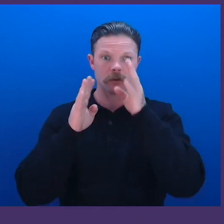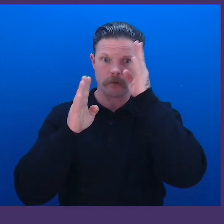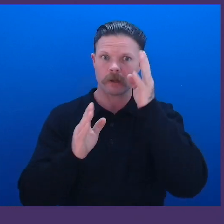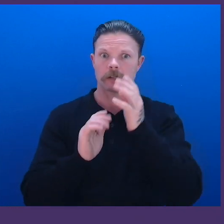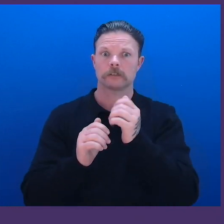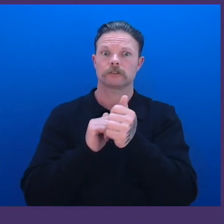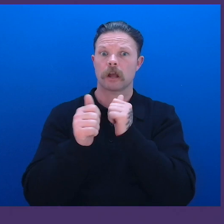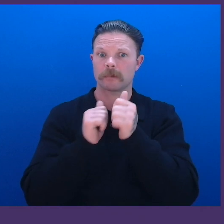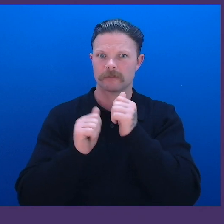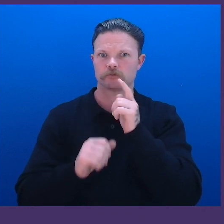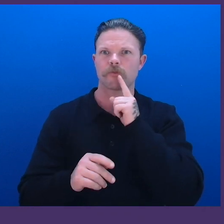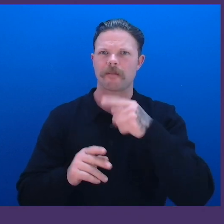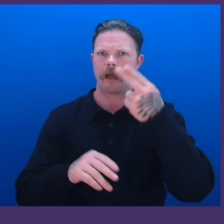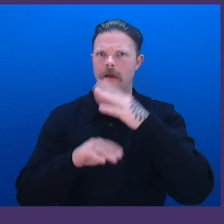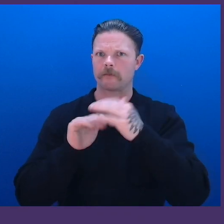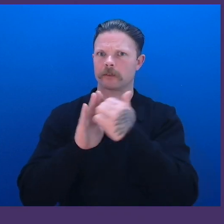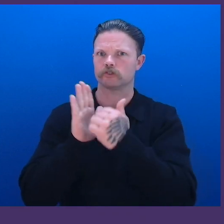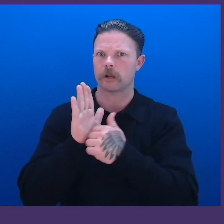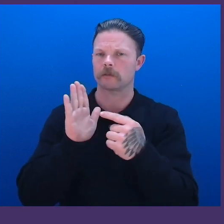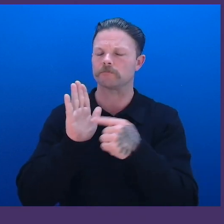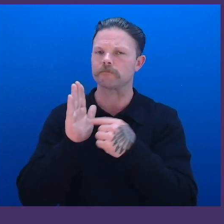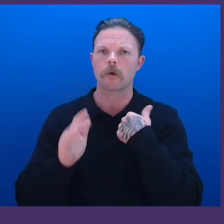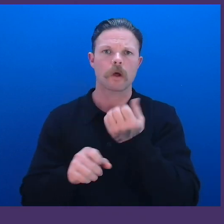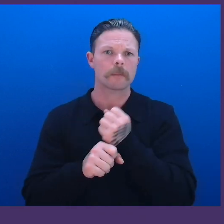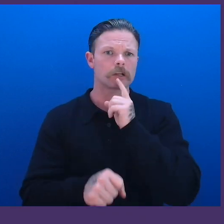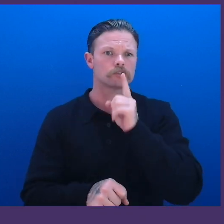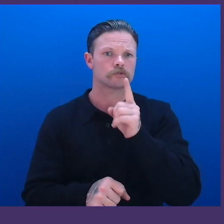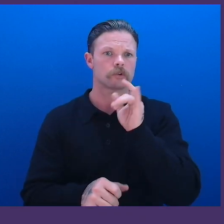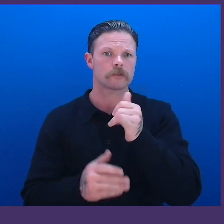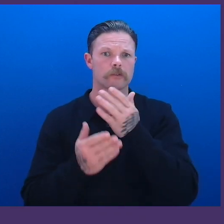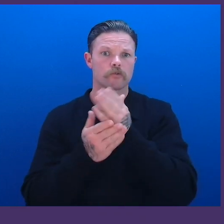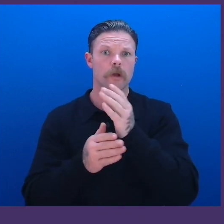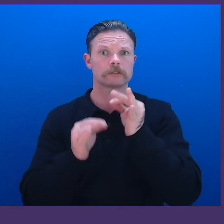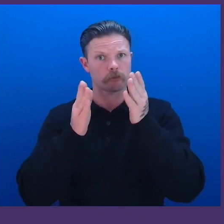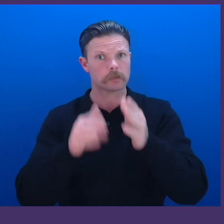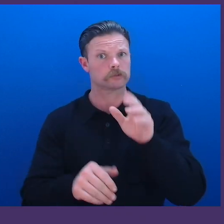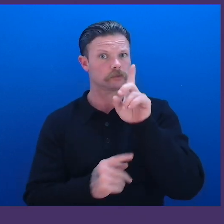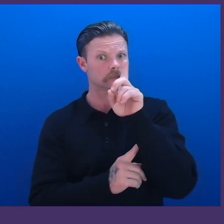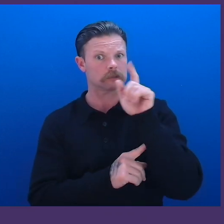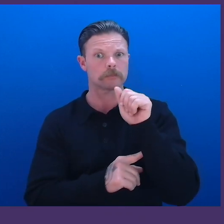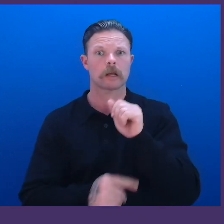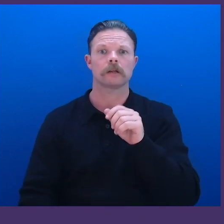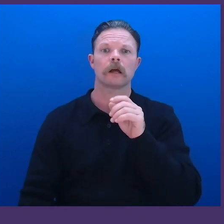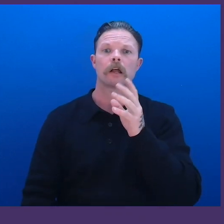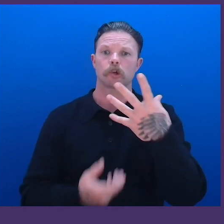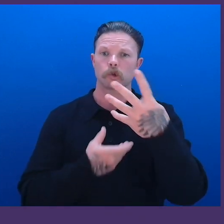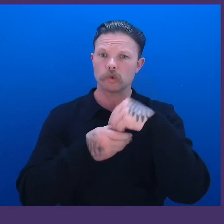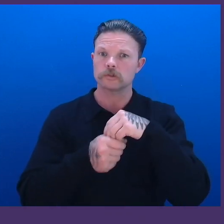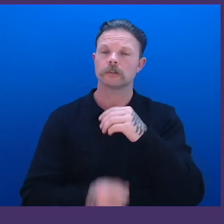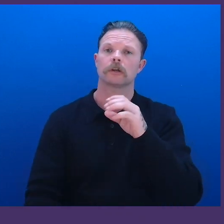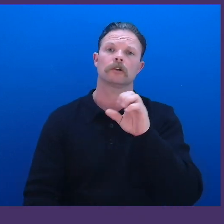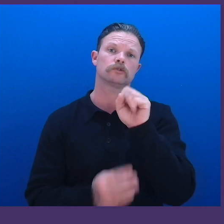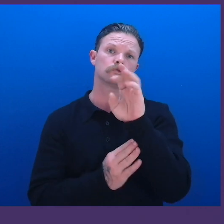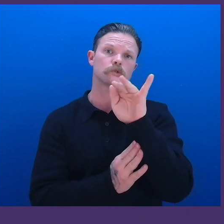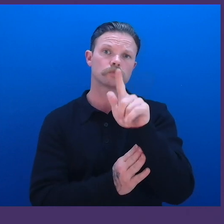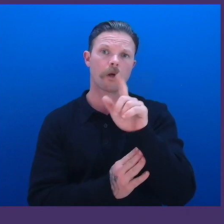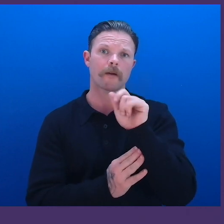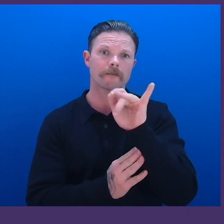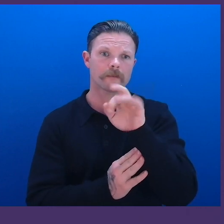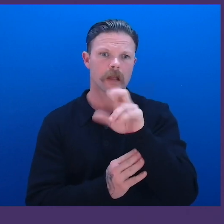to make sure that the rights of persons with disabilities, inclusion, social affairs, are also high on the agenda. And I think this is going to be one